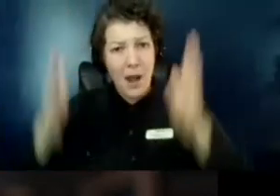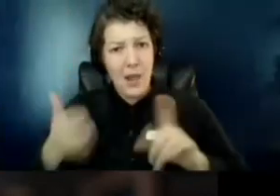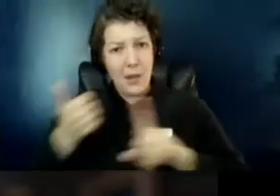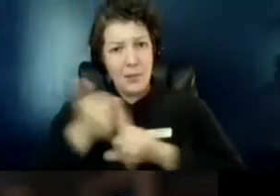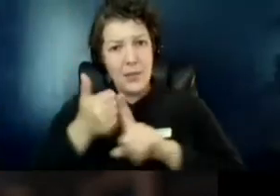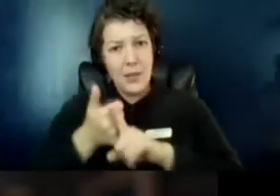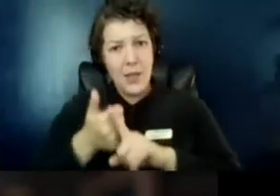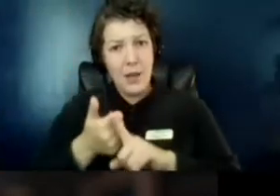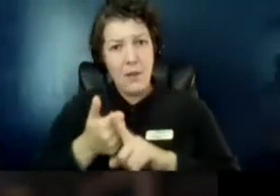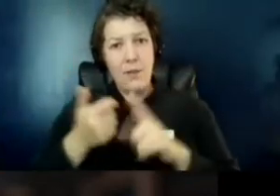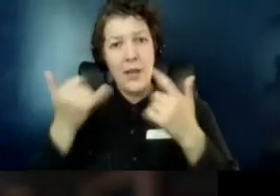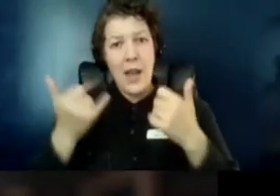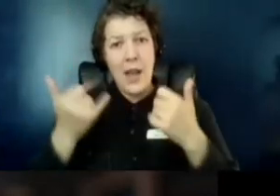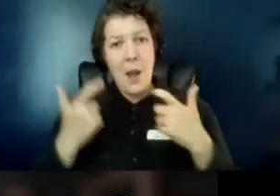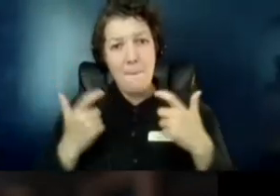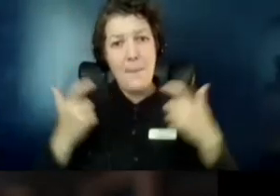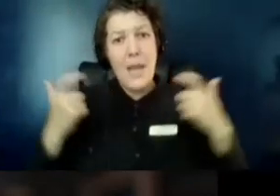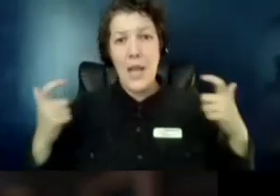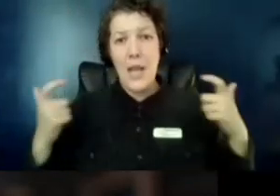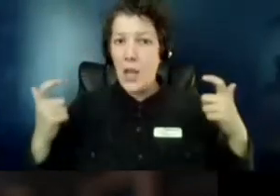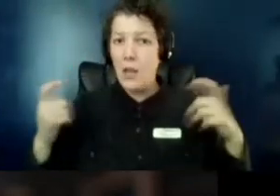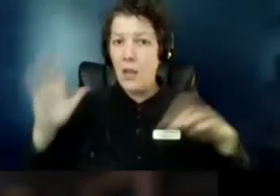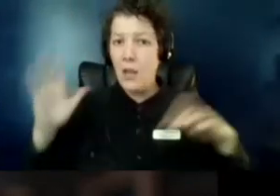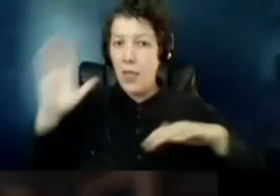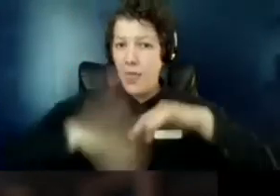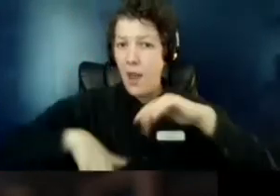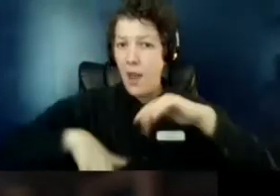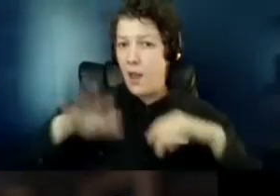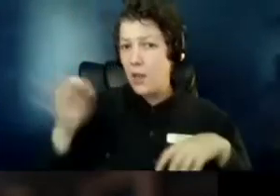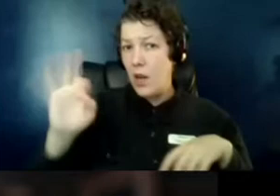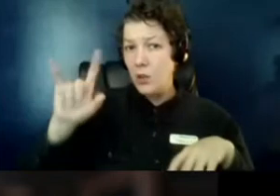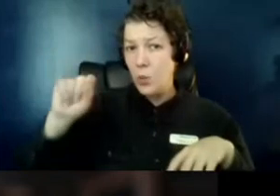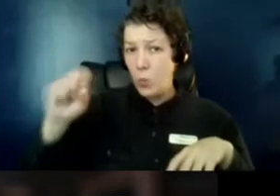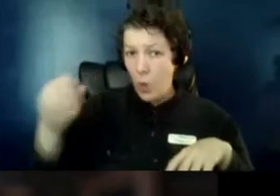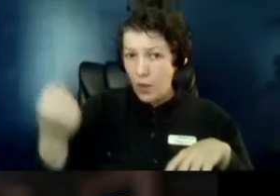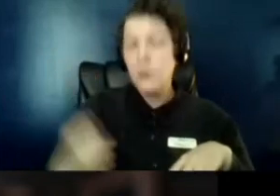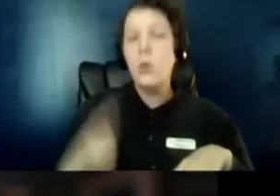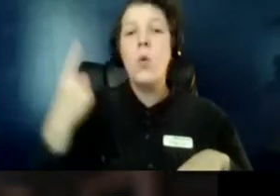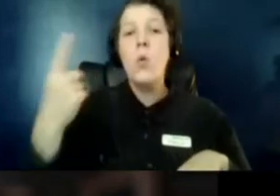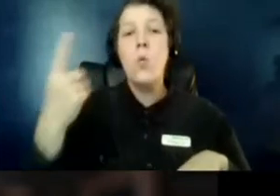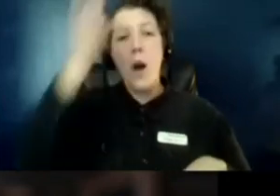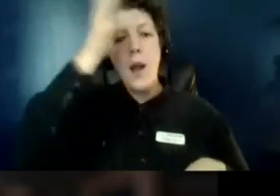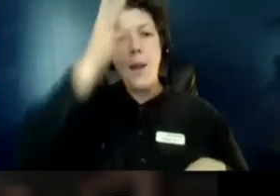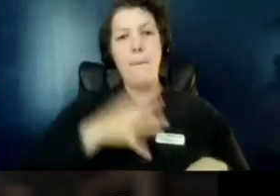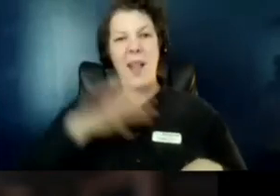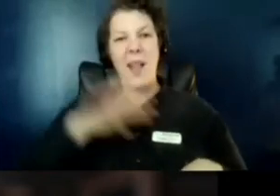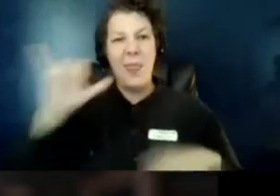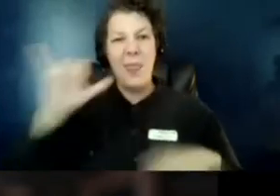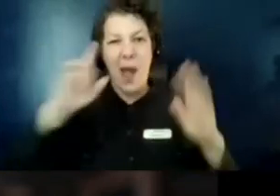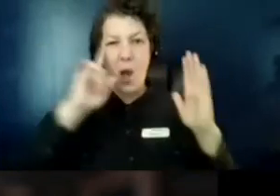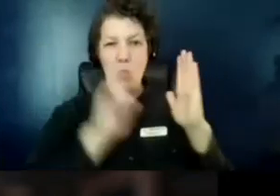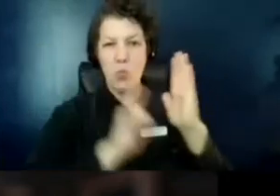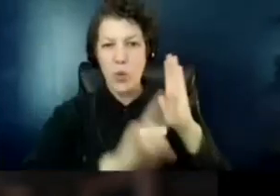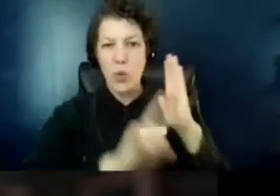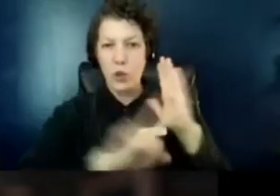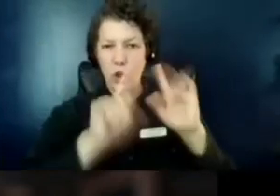One of the remembers of the team was a guy named Gilbert Daniels, a young 23‑year‑old